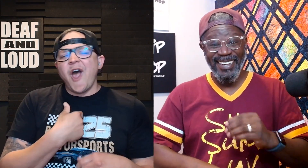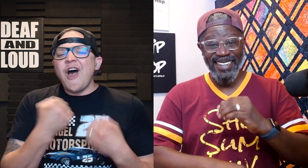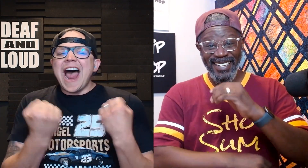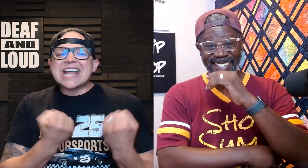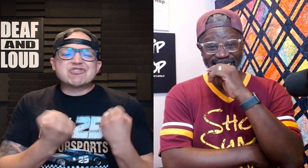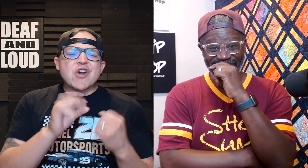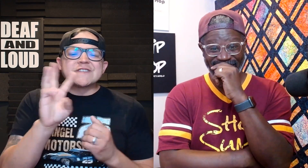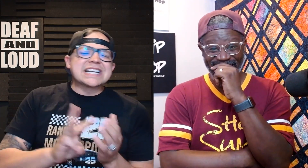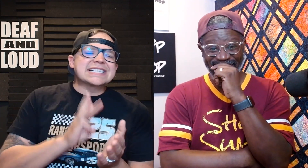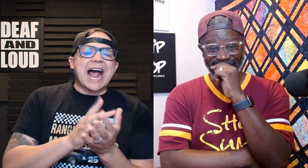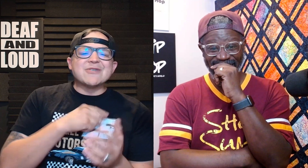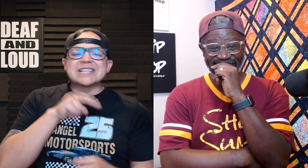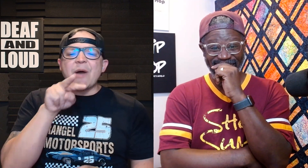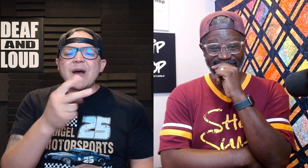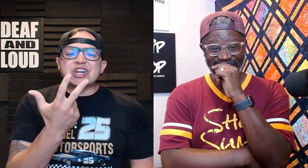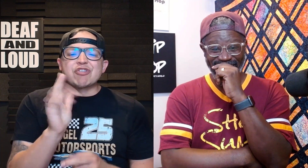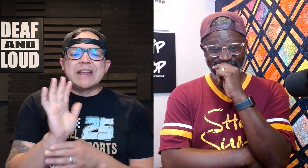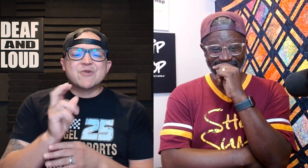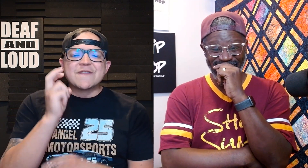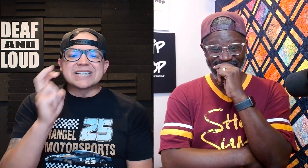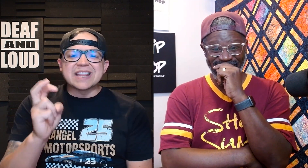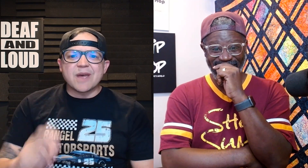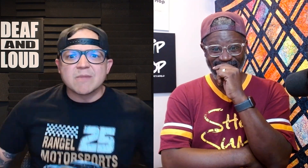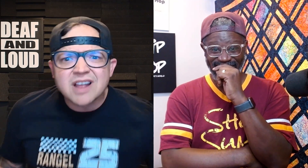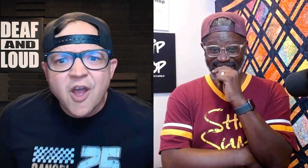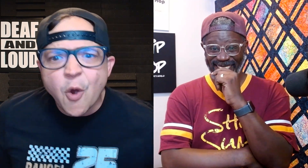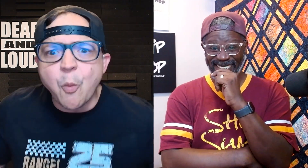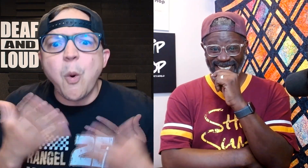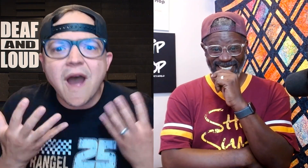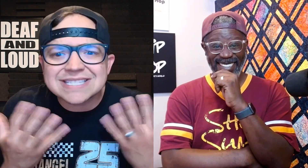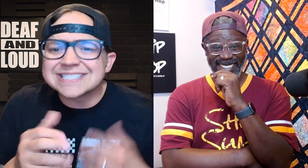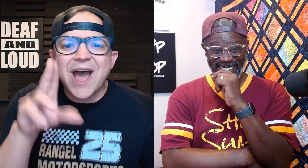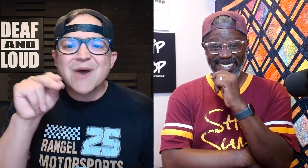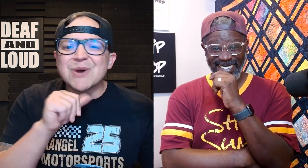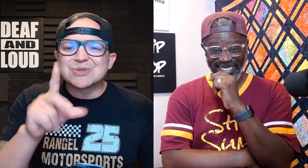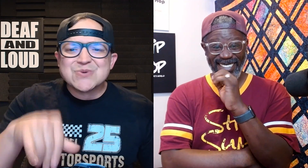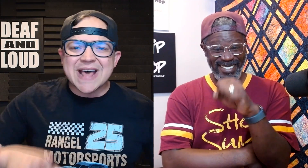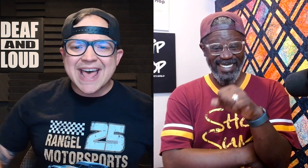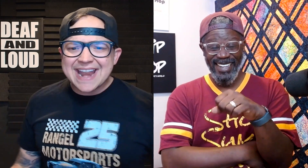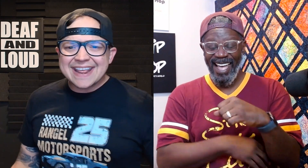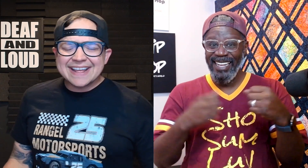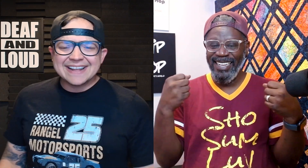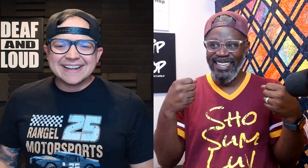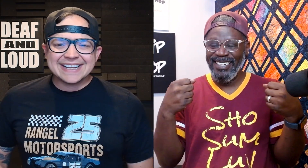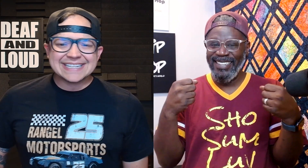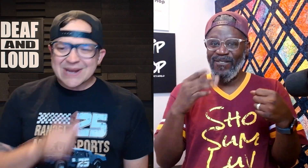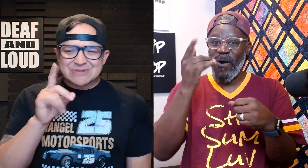I drove 6 hours, and I watched three movies on the way. I'm like, what?! No! Don't do that. Don't do that.